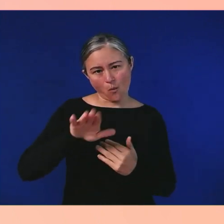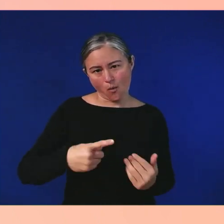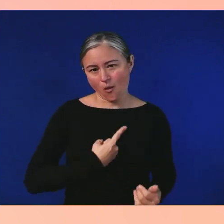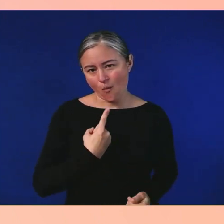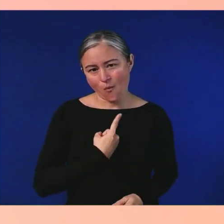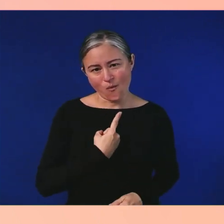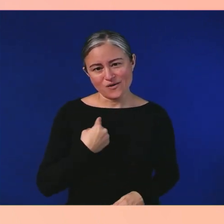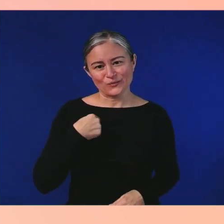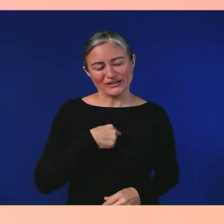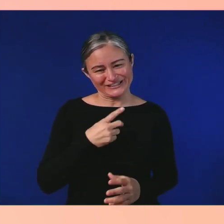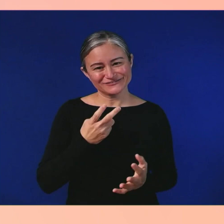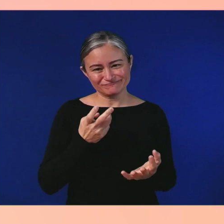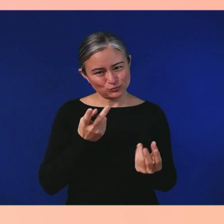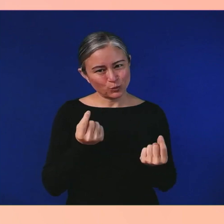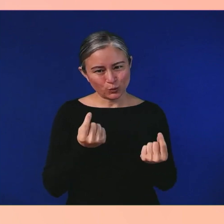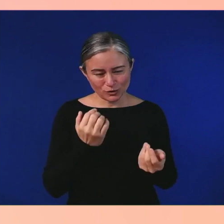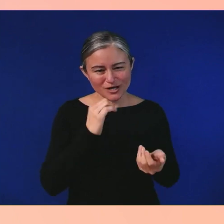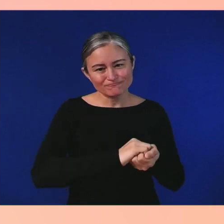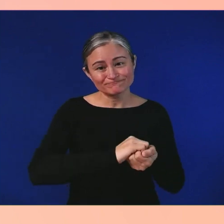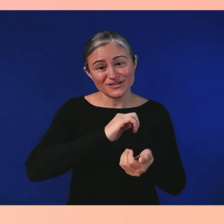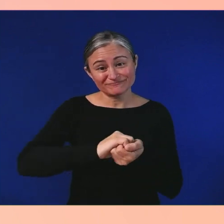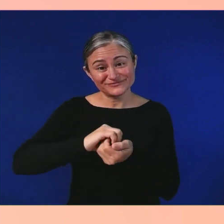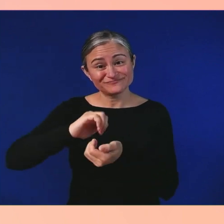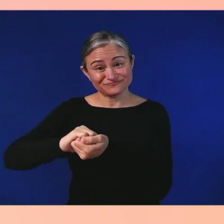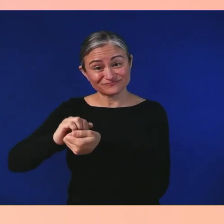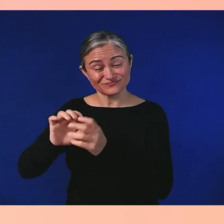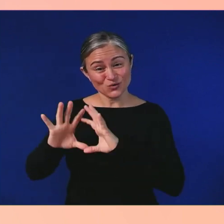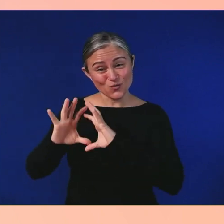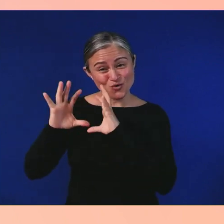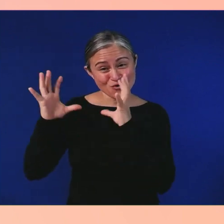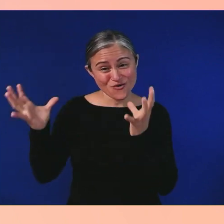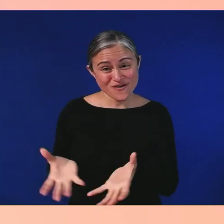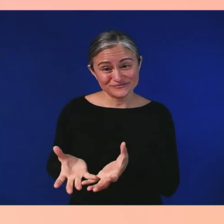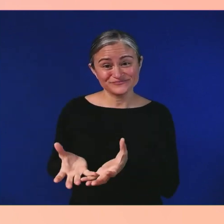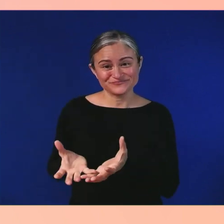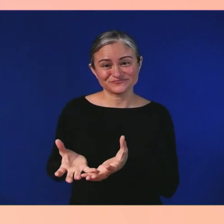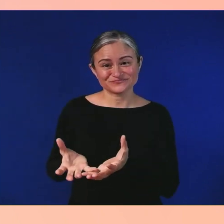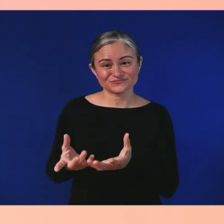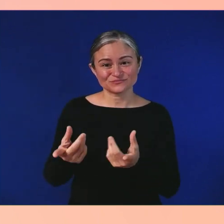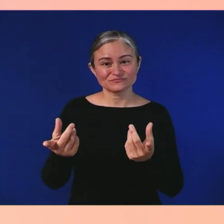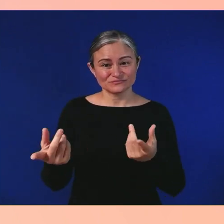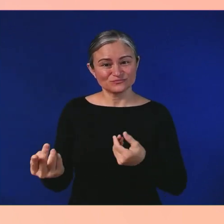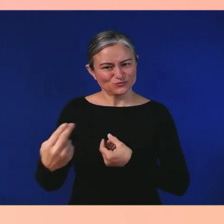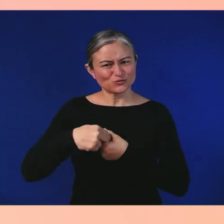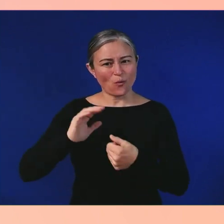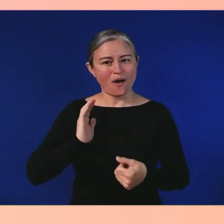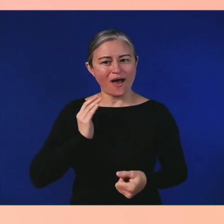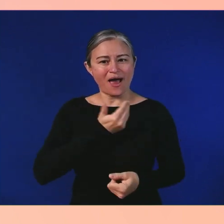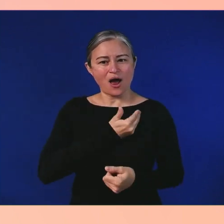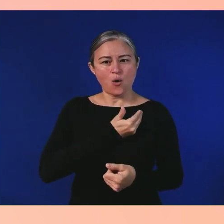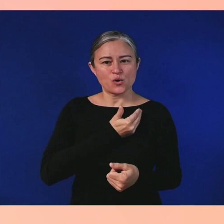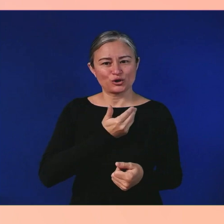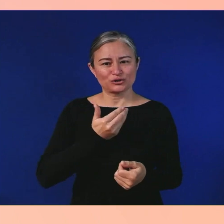But most importantly, join us at Inclusive Africa Conference. If you want to meet all the young people with disabilities from across the continent,